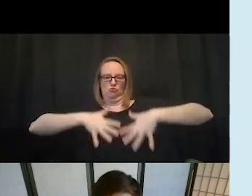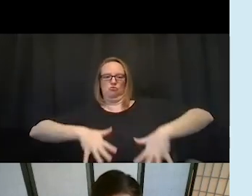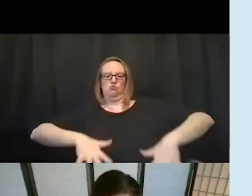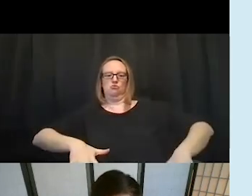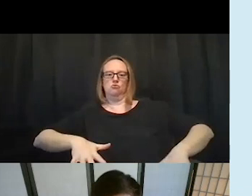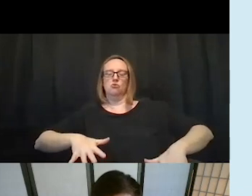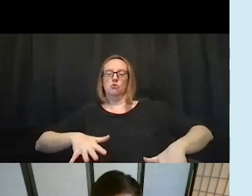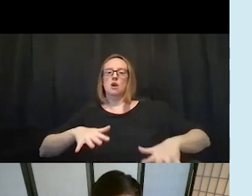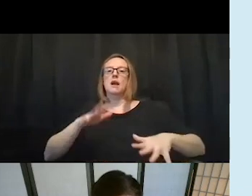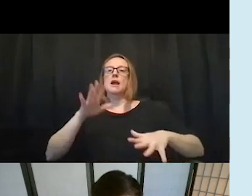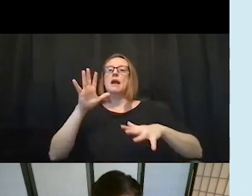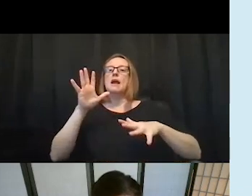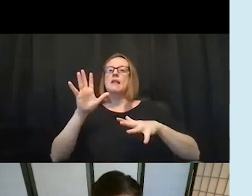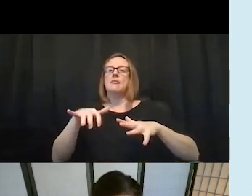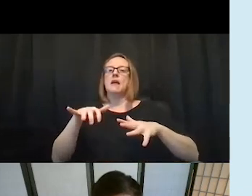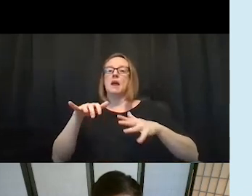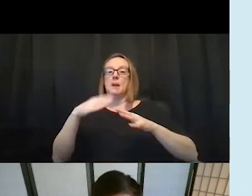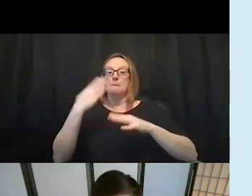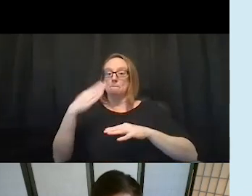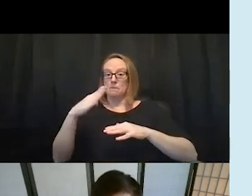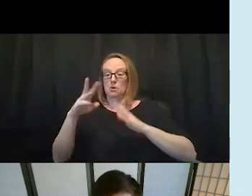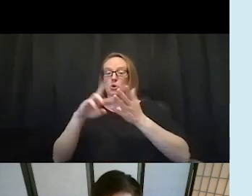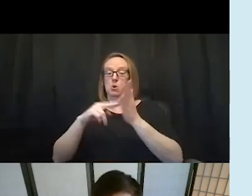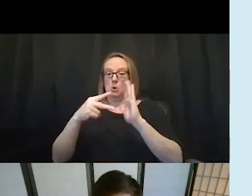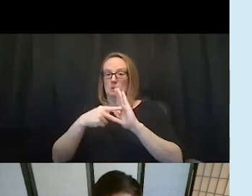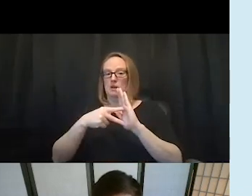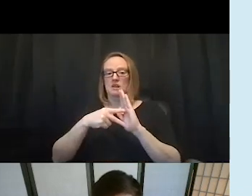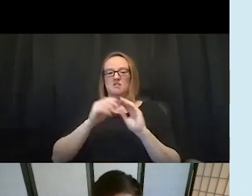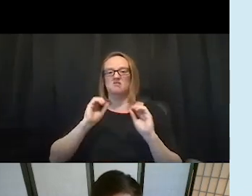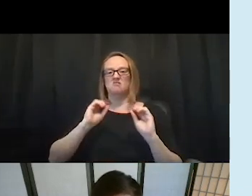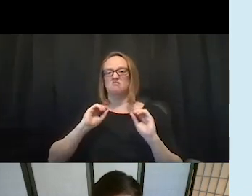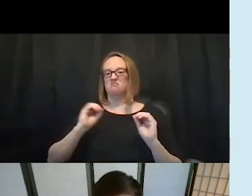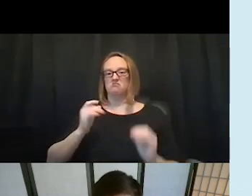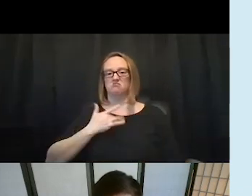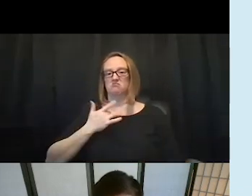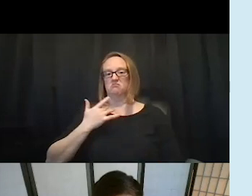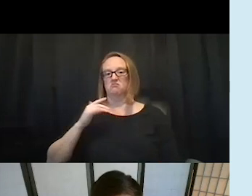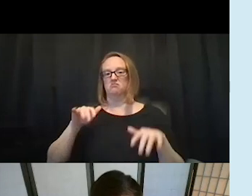lack of sensation or a numbness, so depression comes with this numb feeling or this lack of